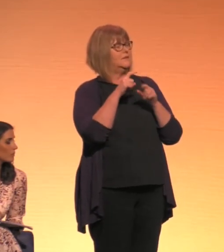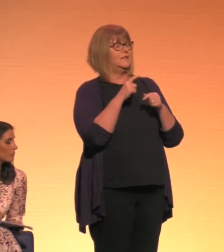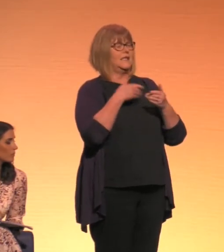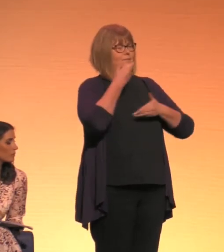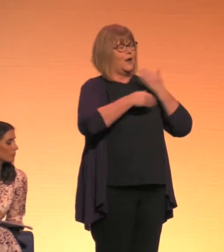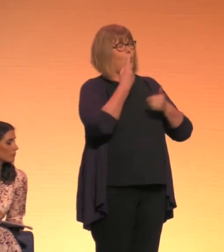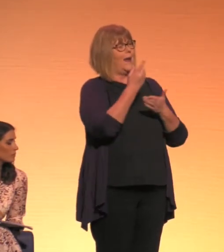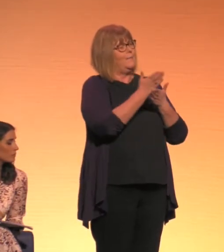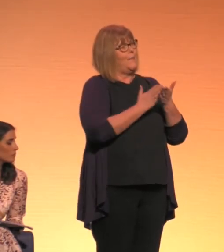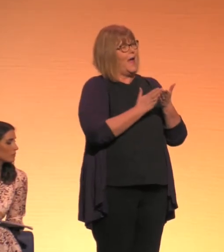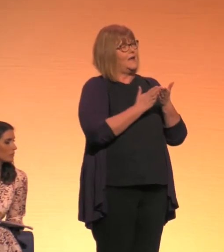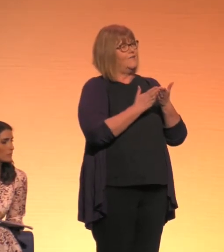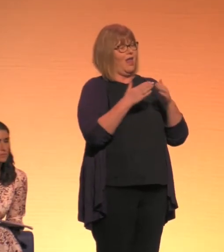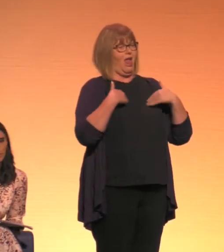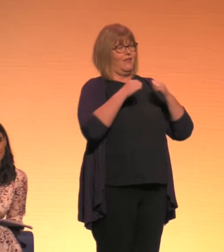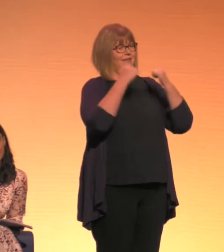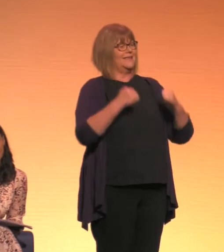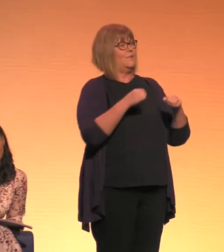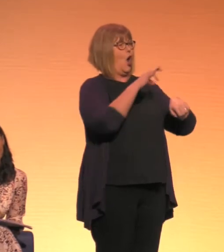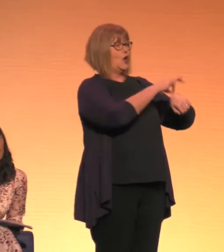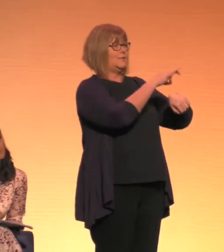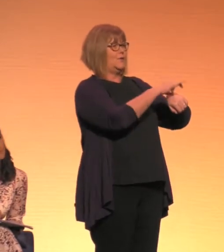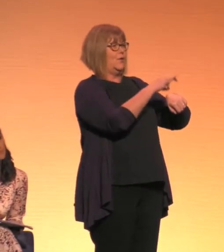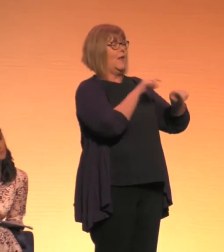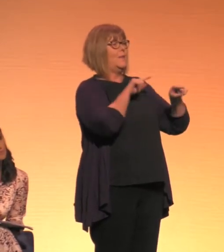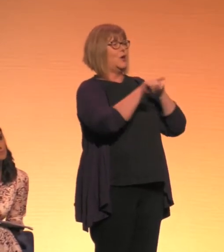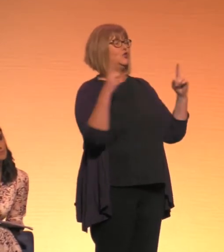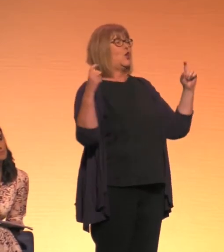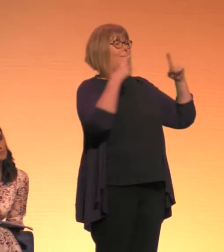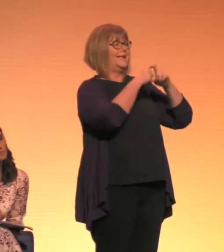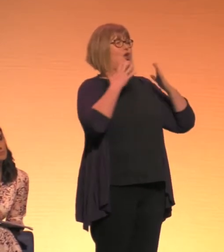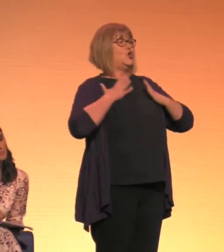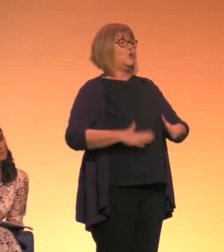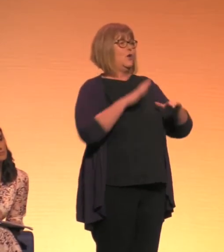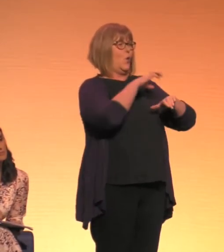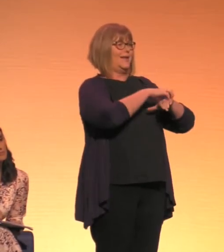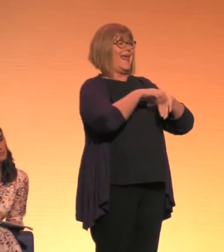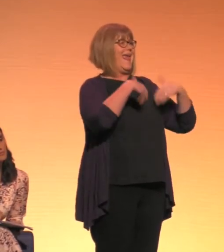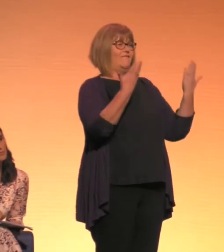as the most complex human organization ever devised.